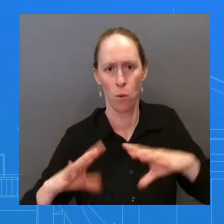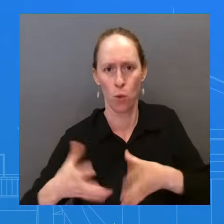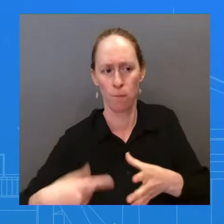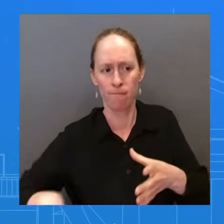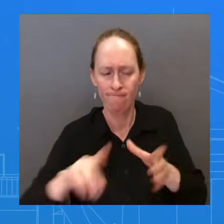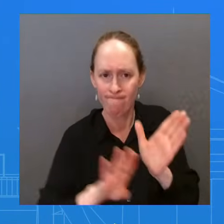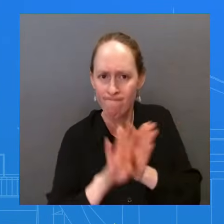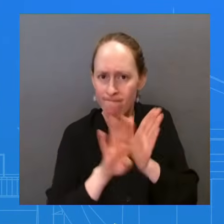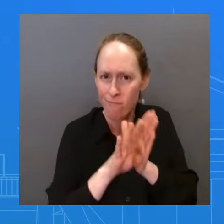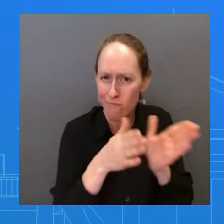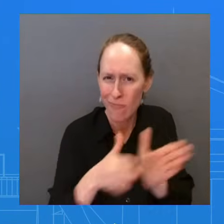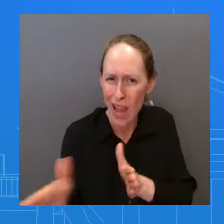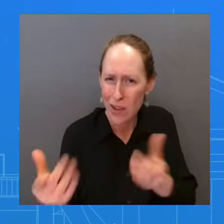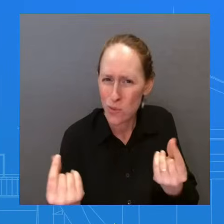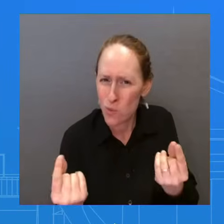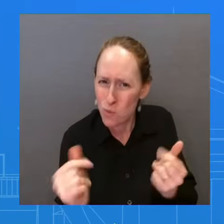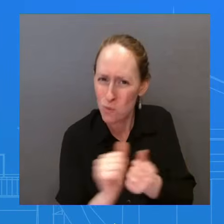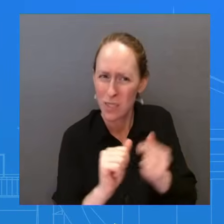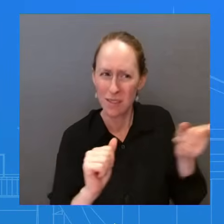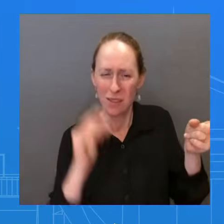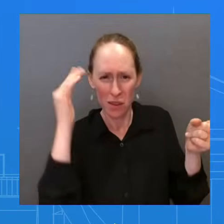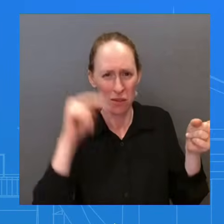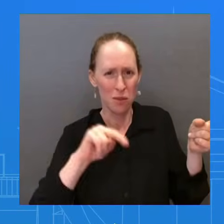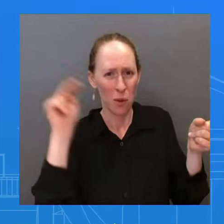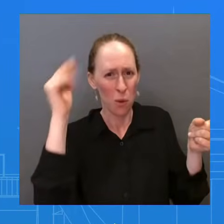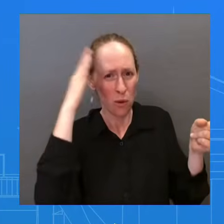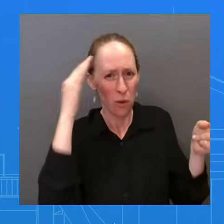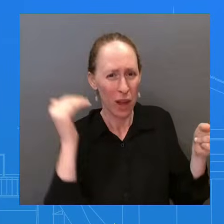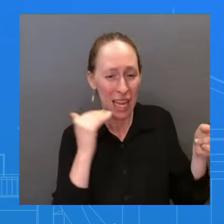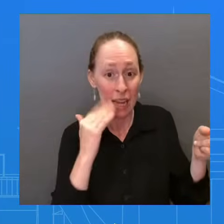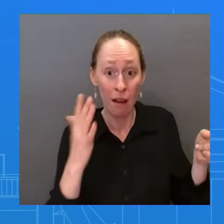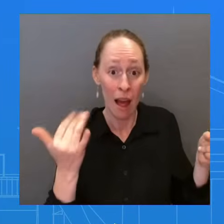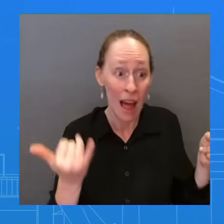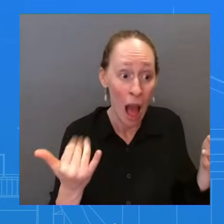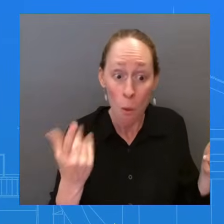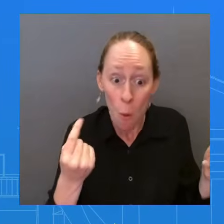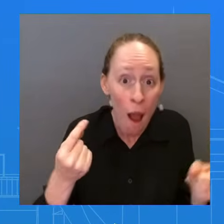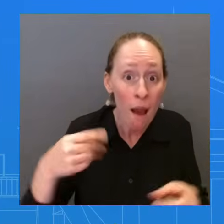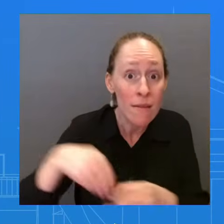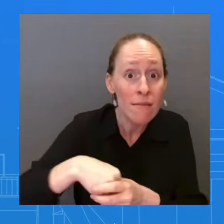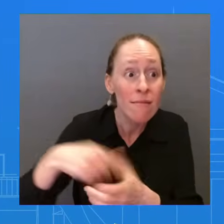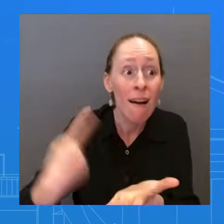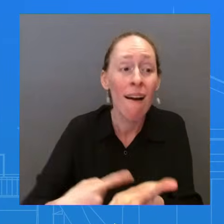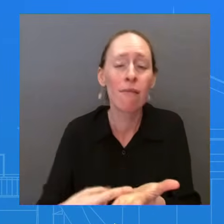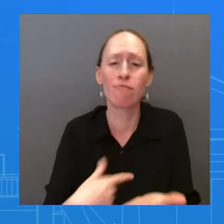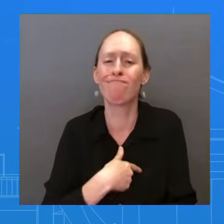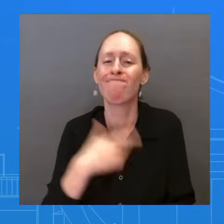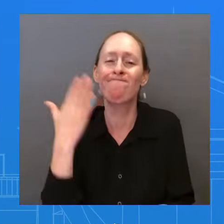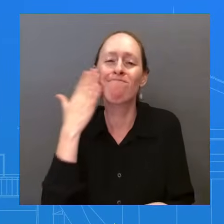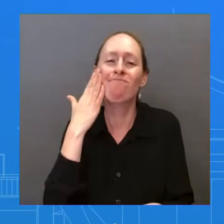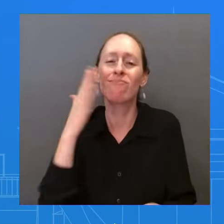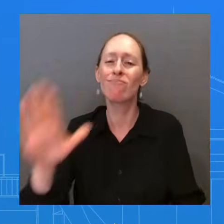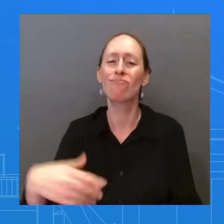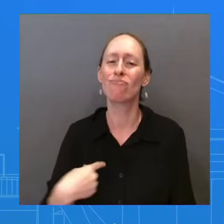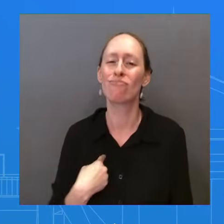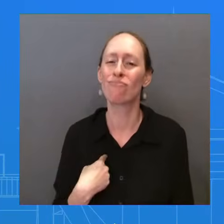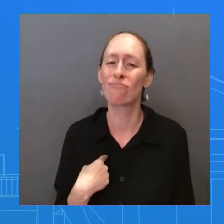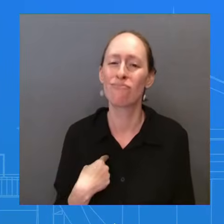I don't know exactly, like, where they are in the process. I mean, it was announced when President Yoon was here, and the teams are -- have been working on it.